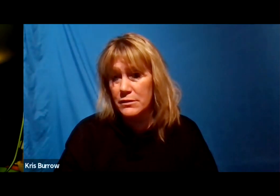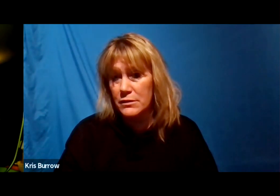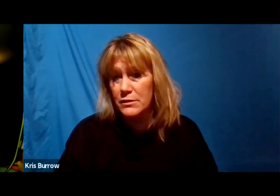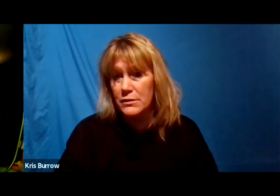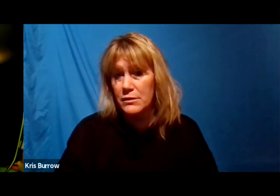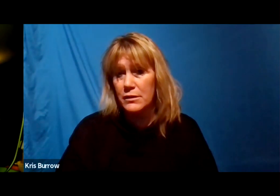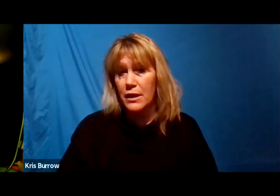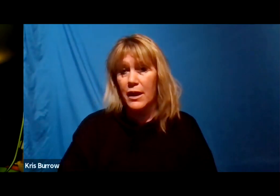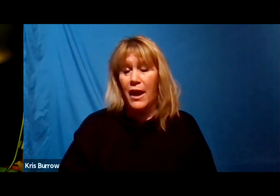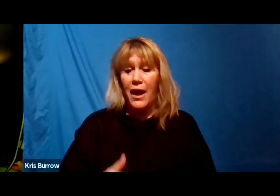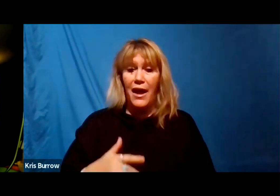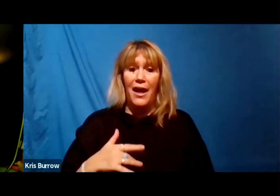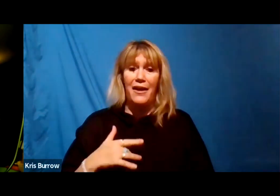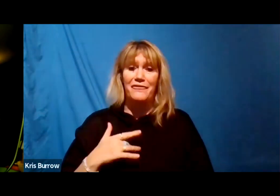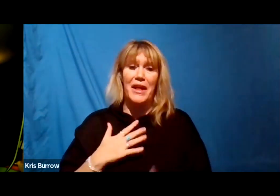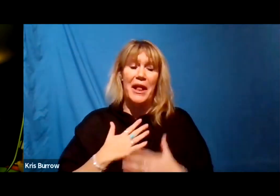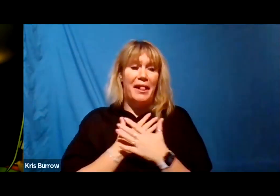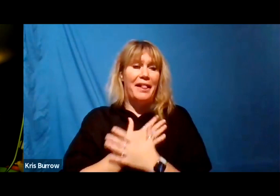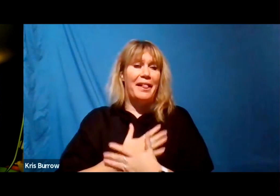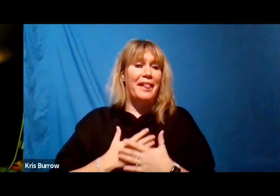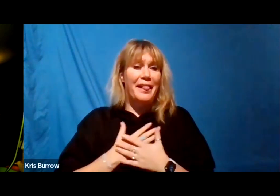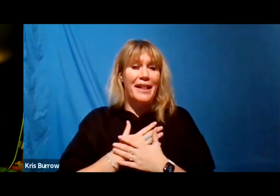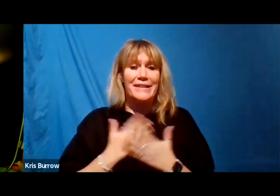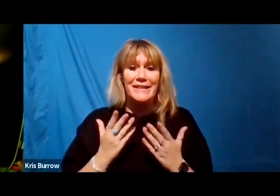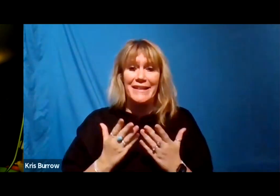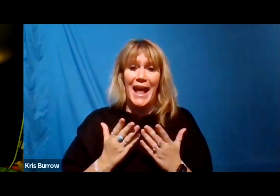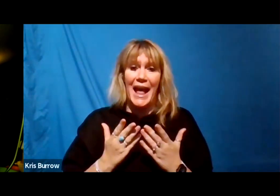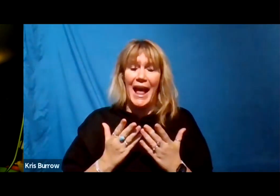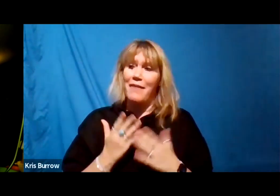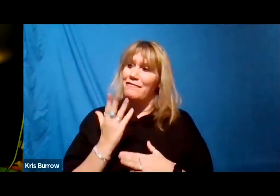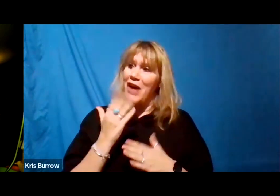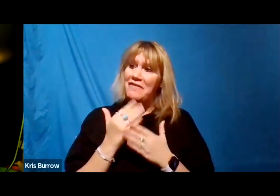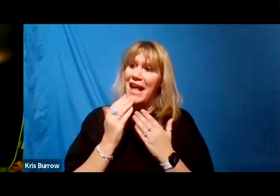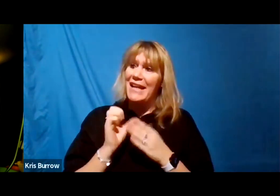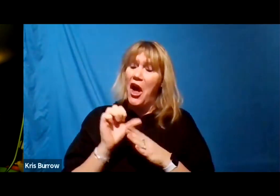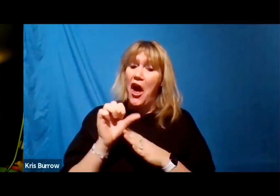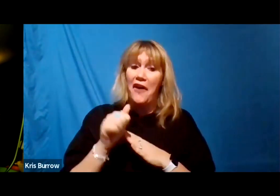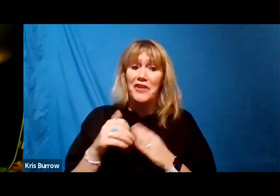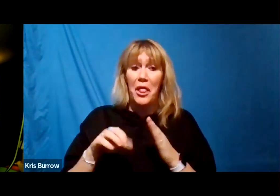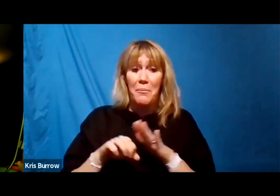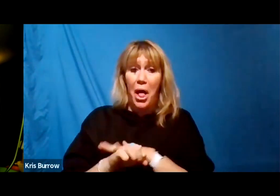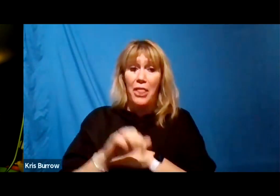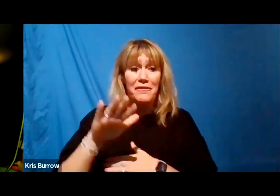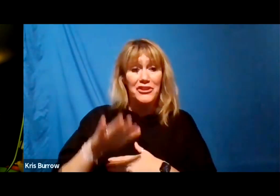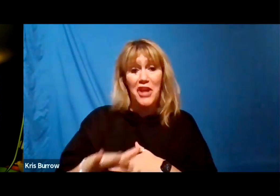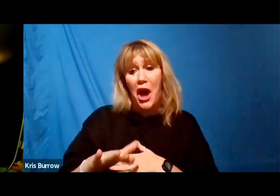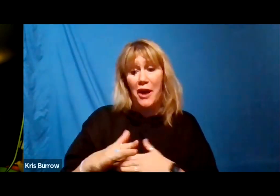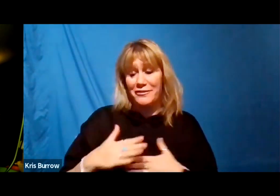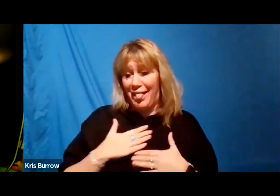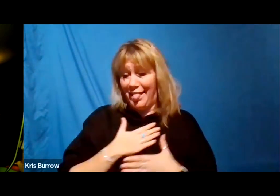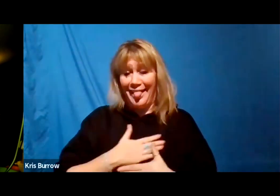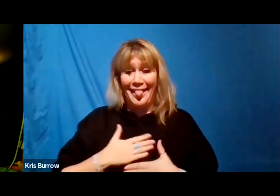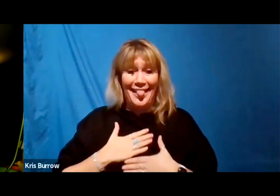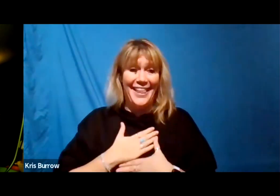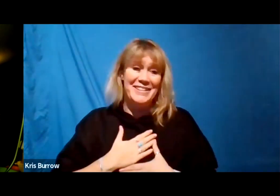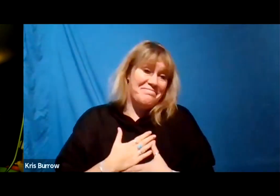Lulla, lulla, lulla, lullaby for Pixie. Love unconditional. Cross-species friendship. You my child.